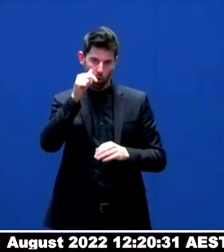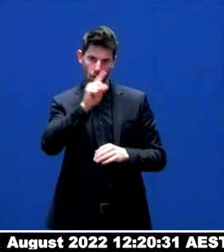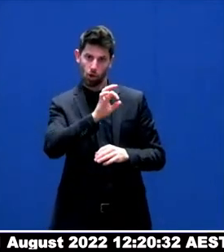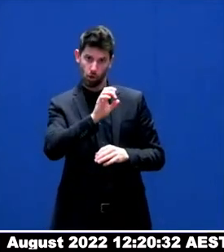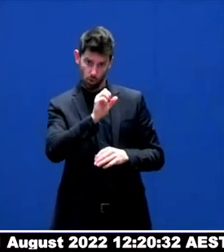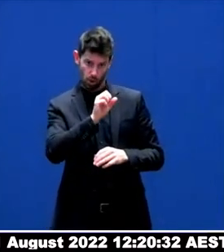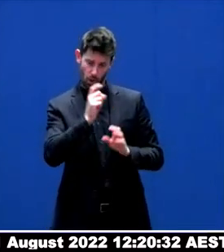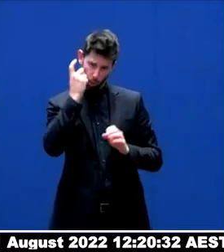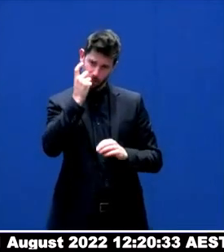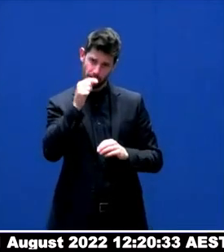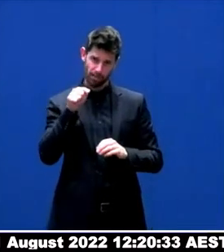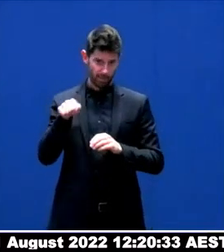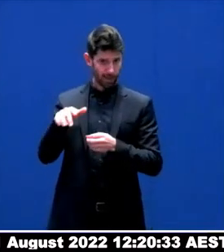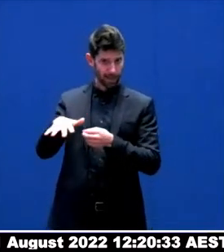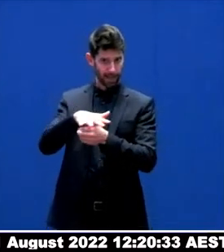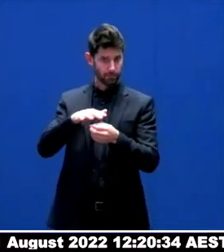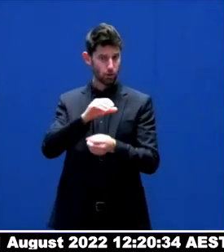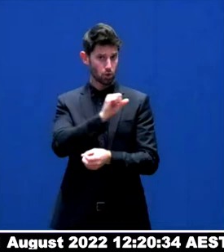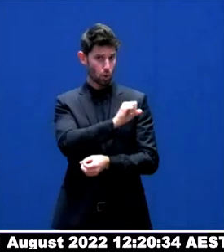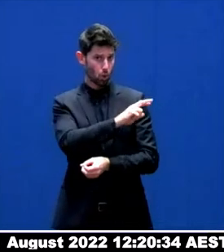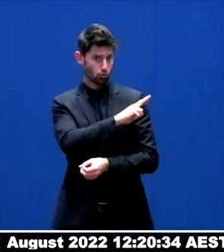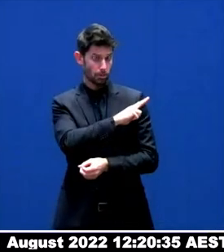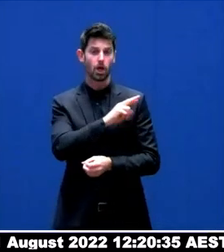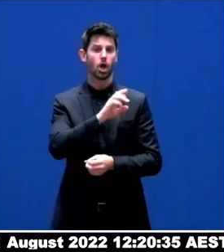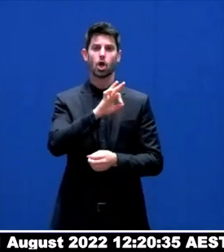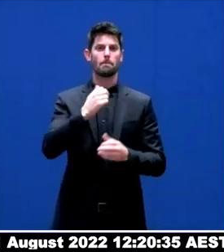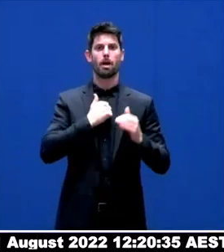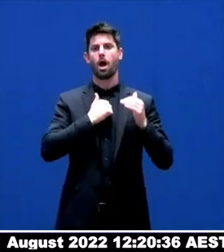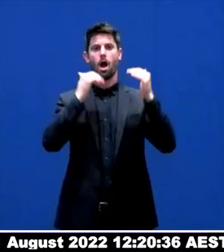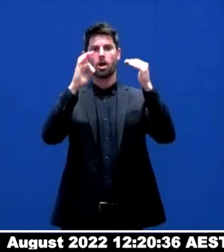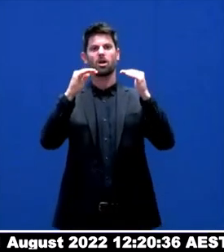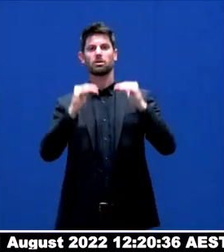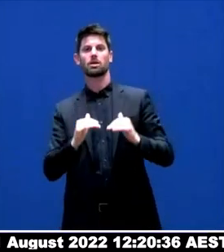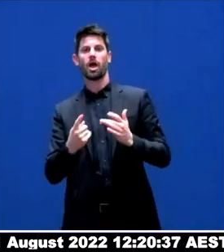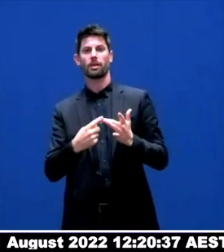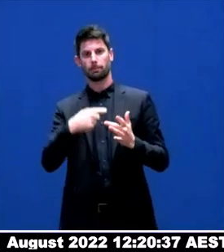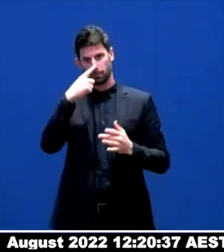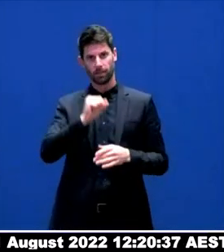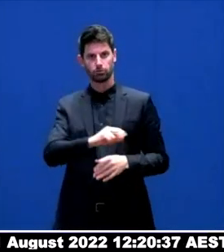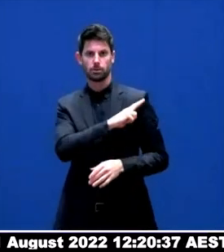No, this sits as an operational matter. And when - we've looked at the Policy.